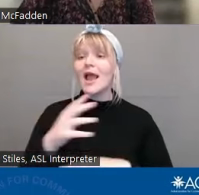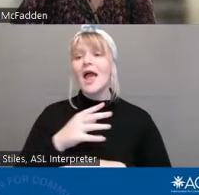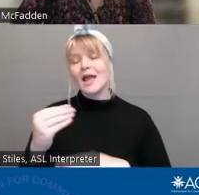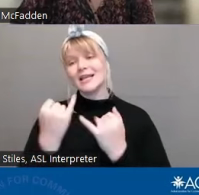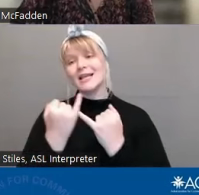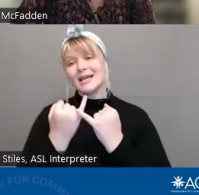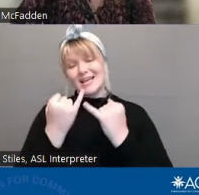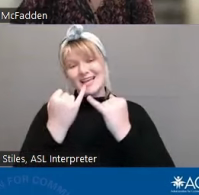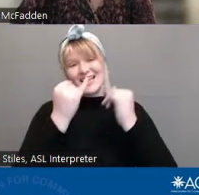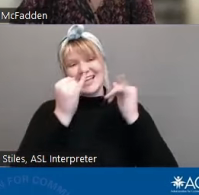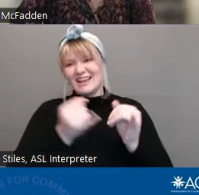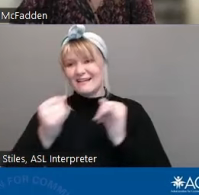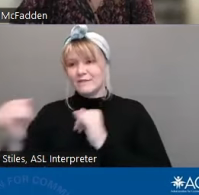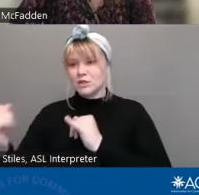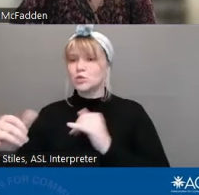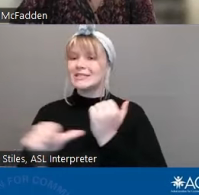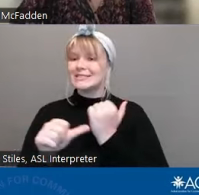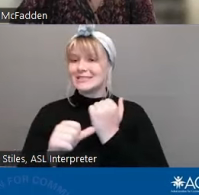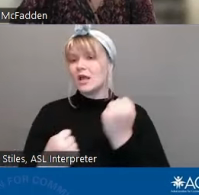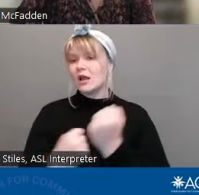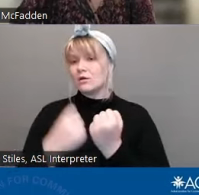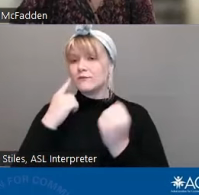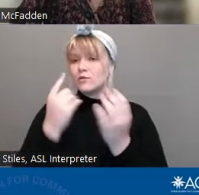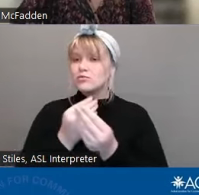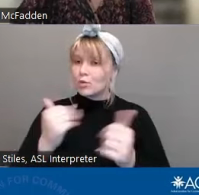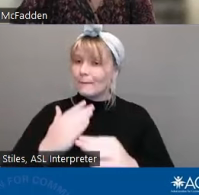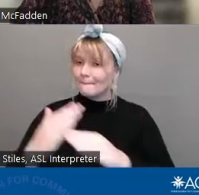advocacy to remove barriers that they have based on disability.